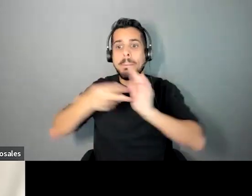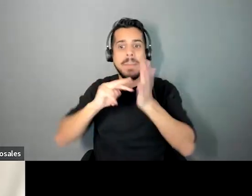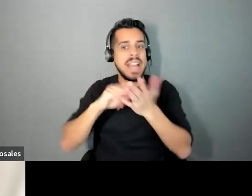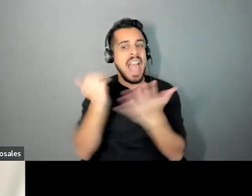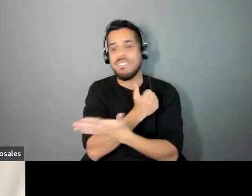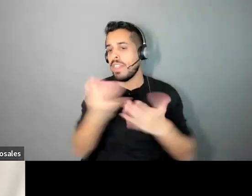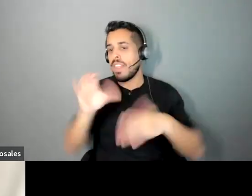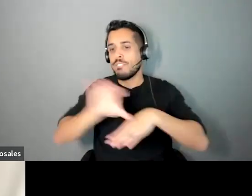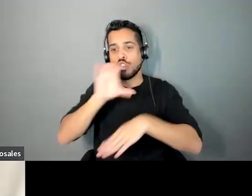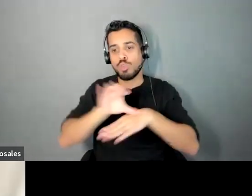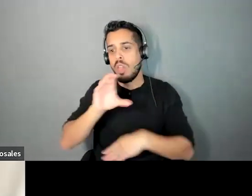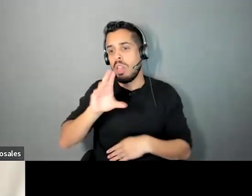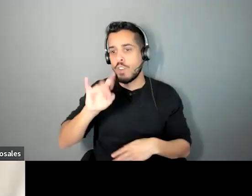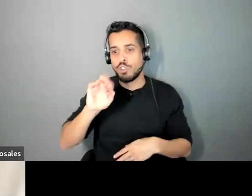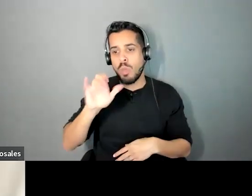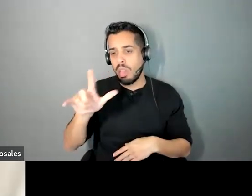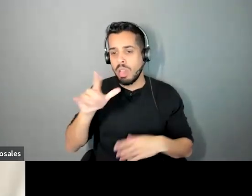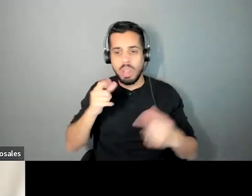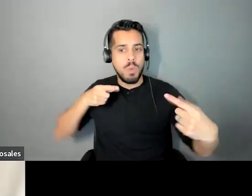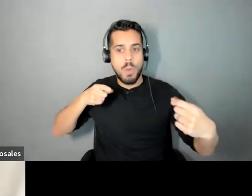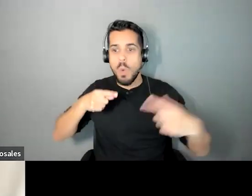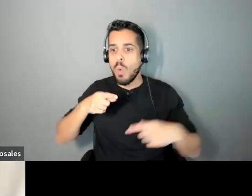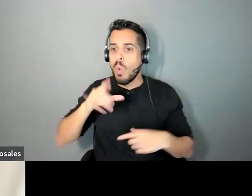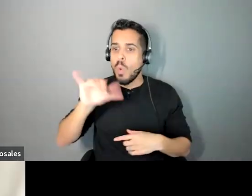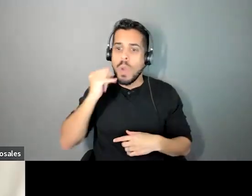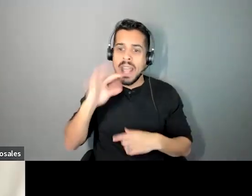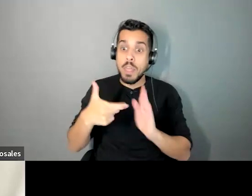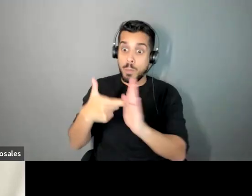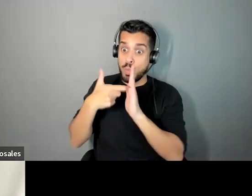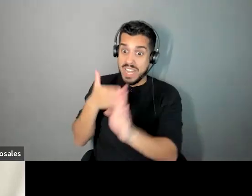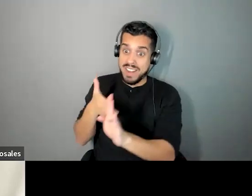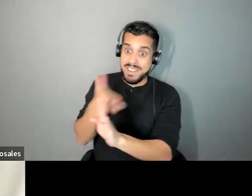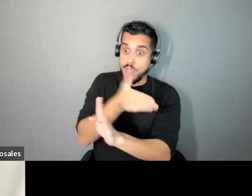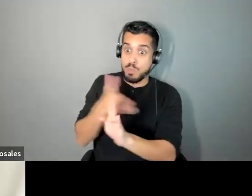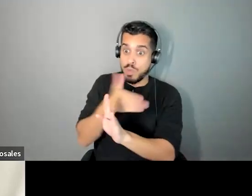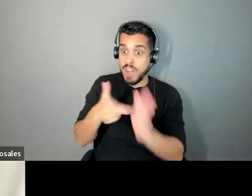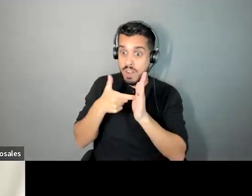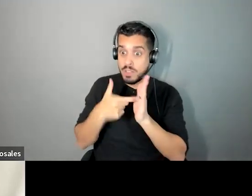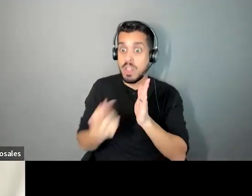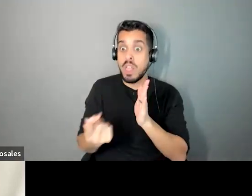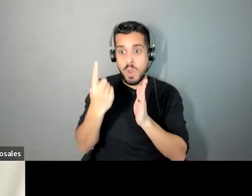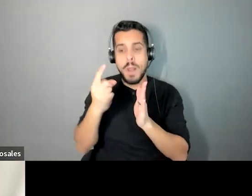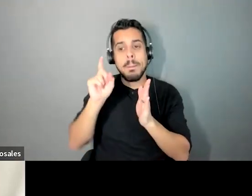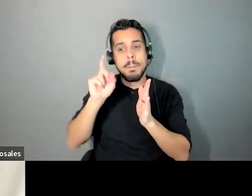So, uh... the-- the prerequisites for an individual, um... is one, they must have a disability,